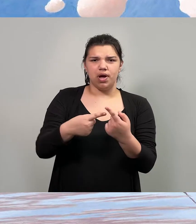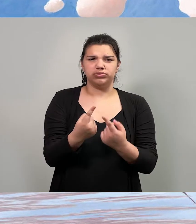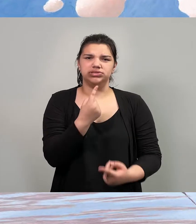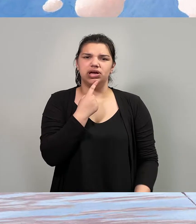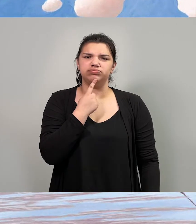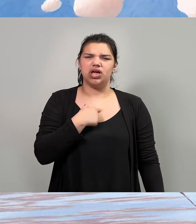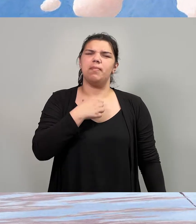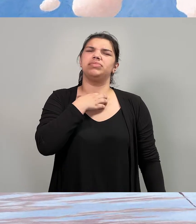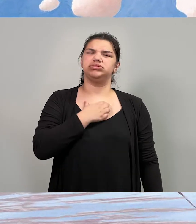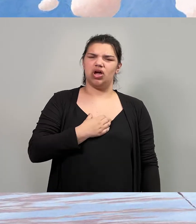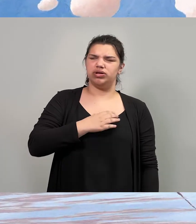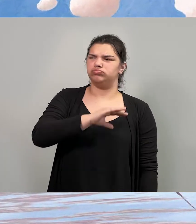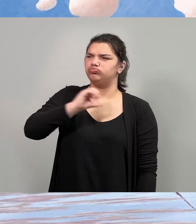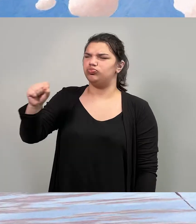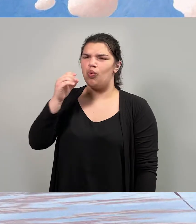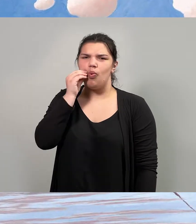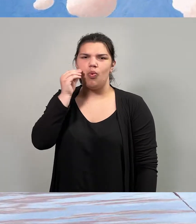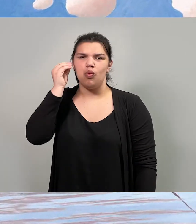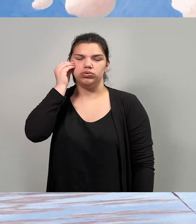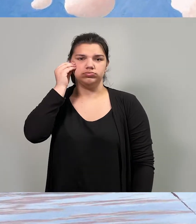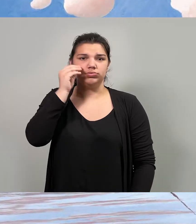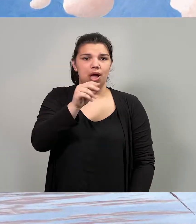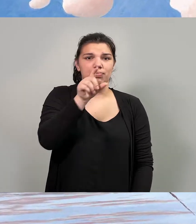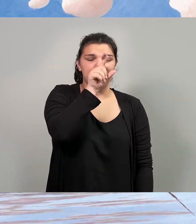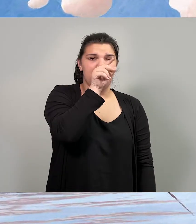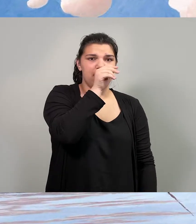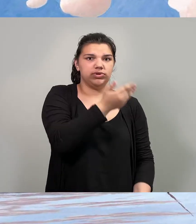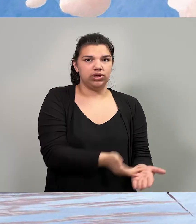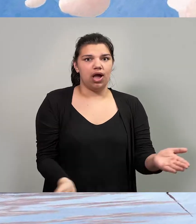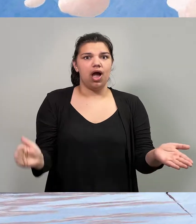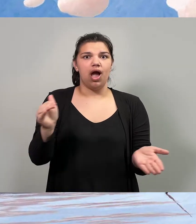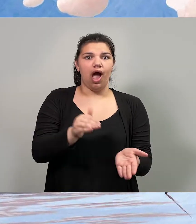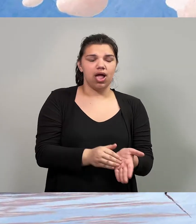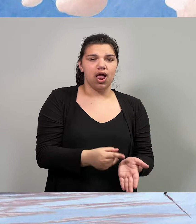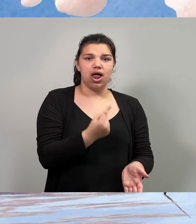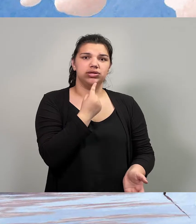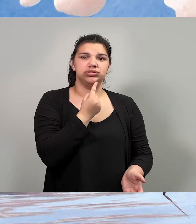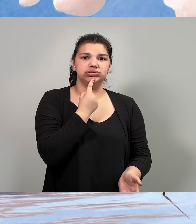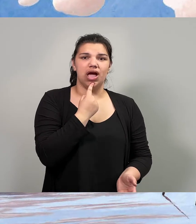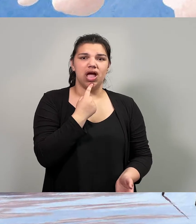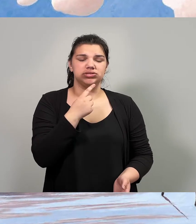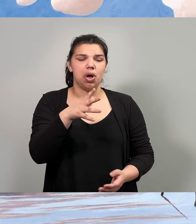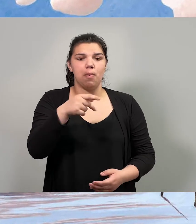to say, "I be hungry. Let's go home. And parrot Polly was about to say, "Polly want a cracker!"